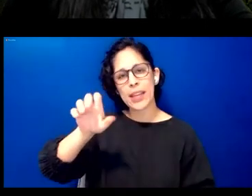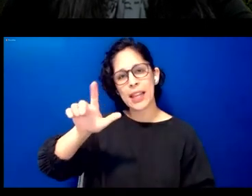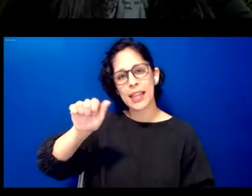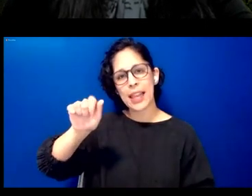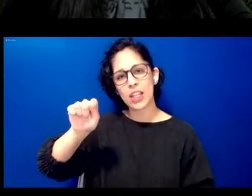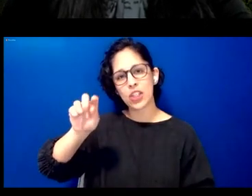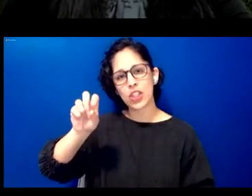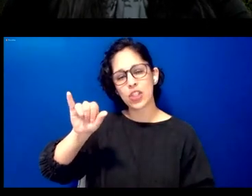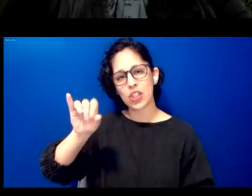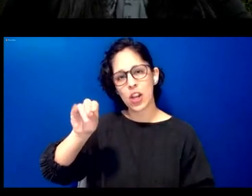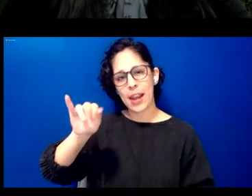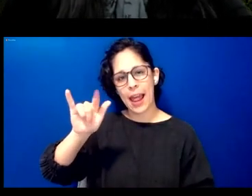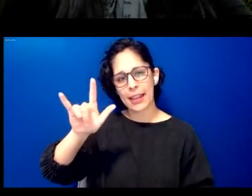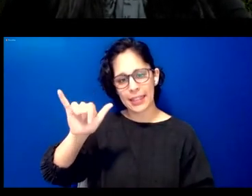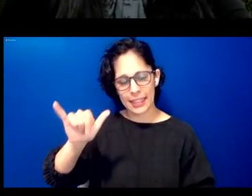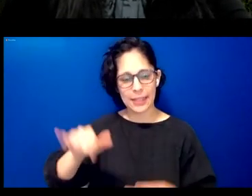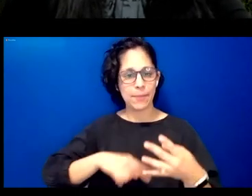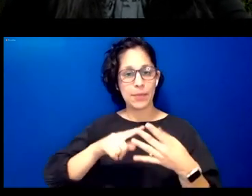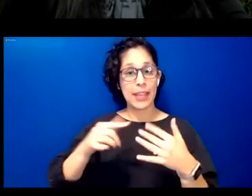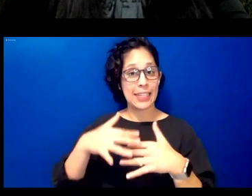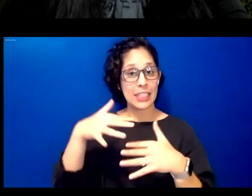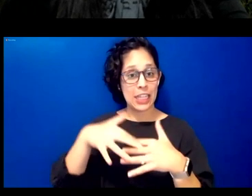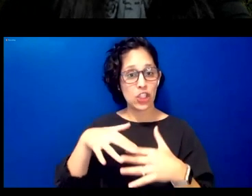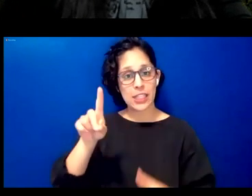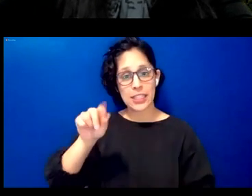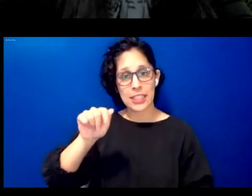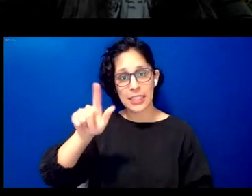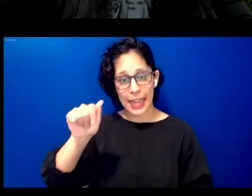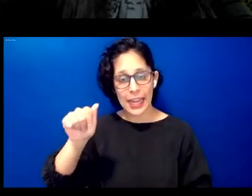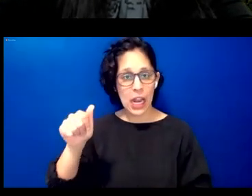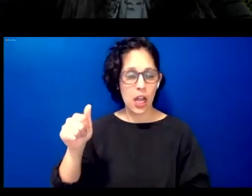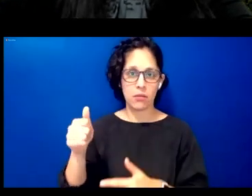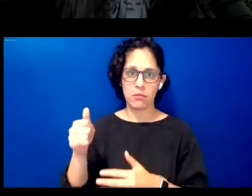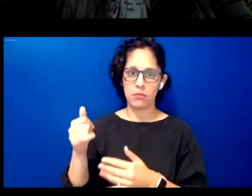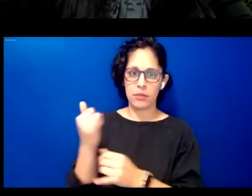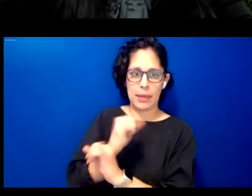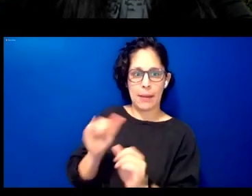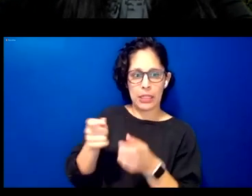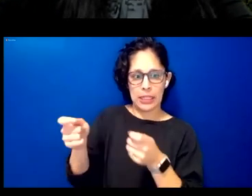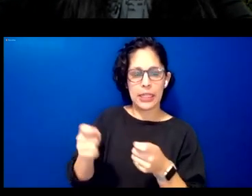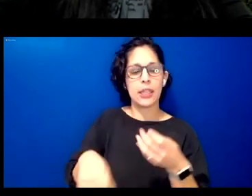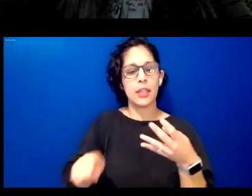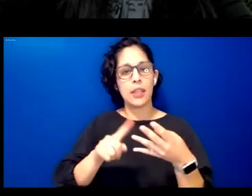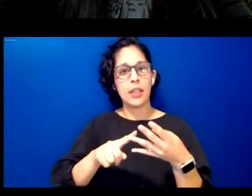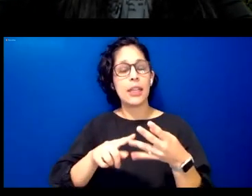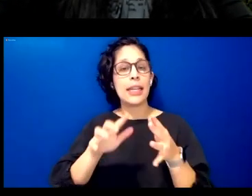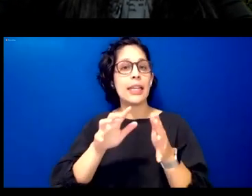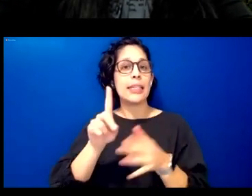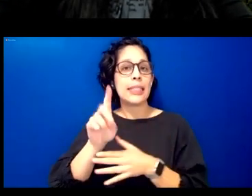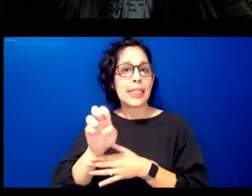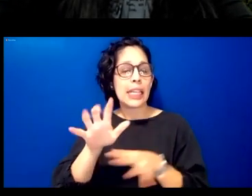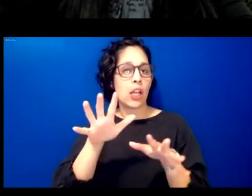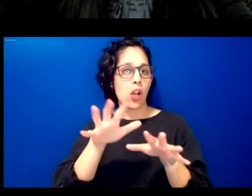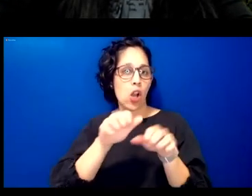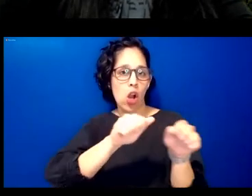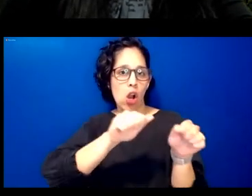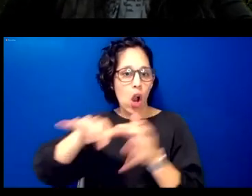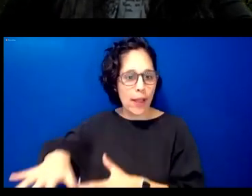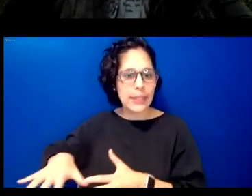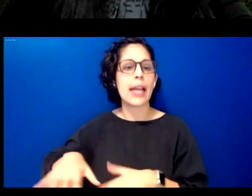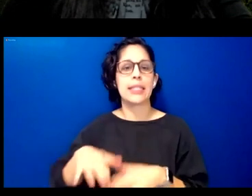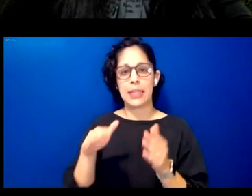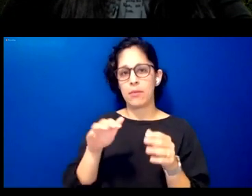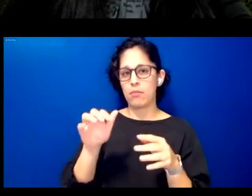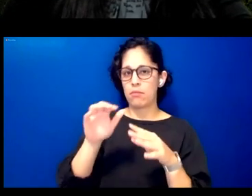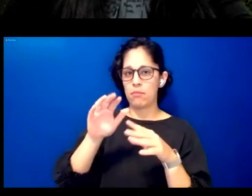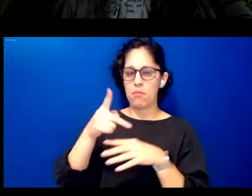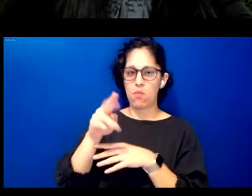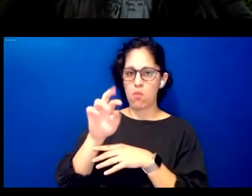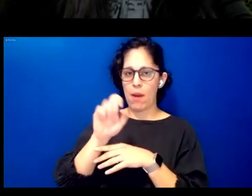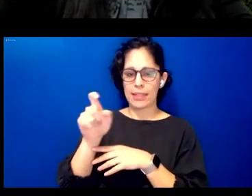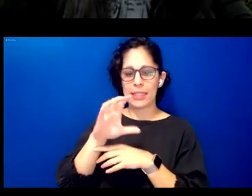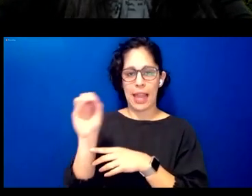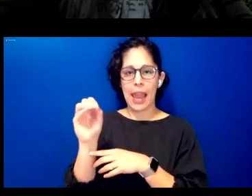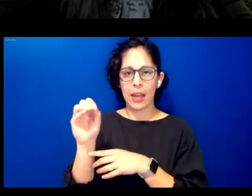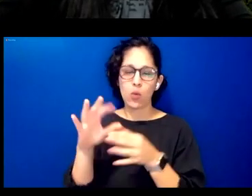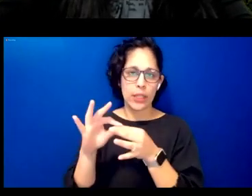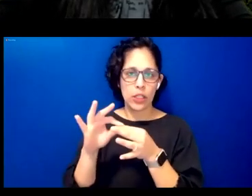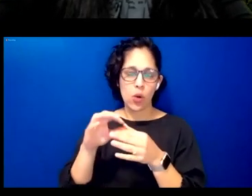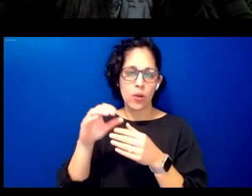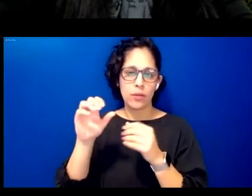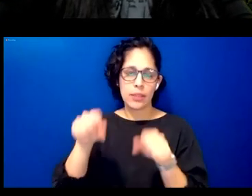data sovereignty decolonizing practice and adaptability and sustainability